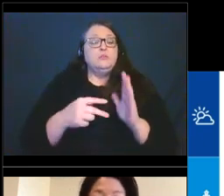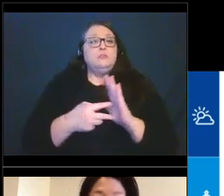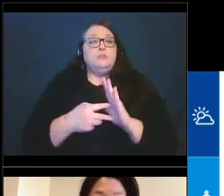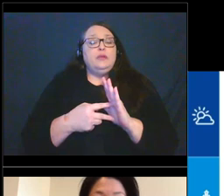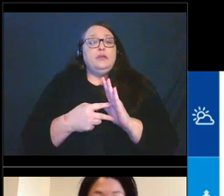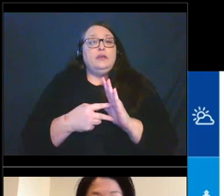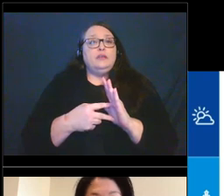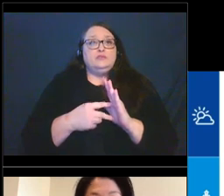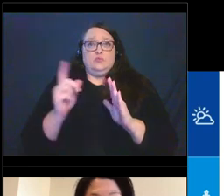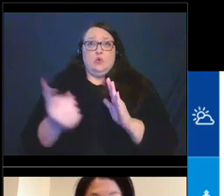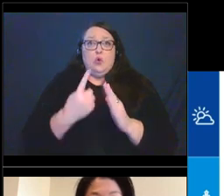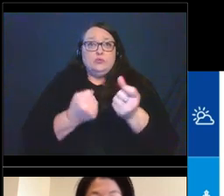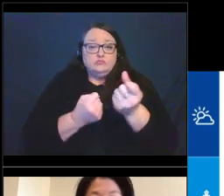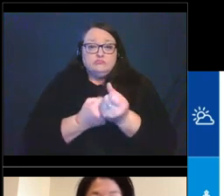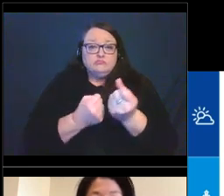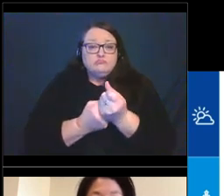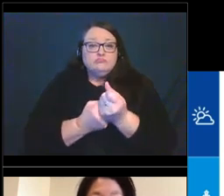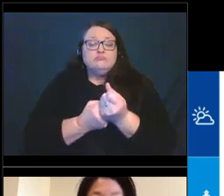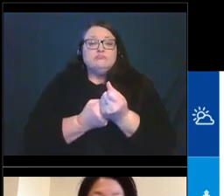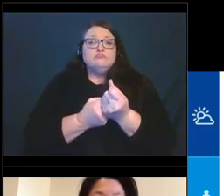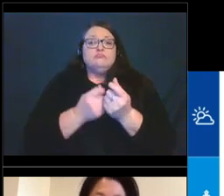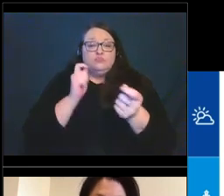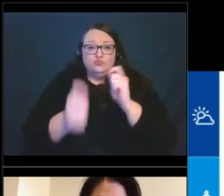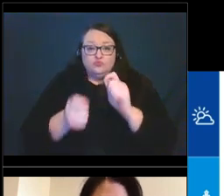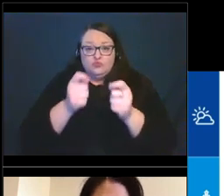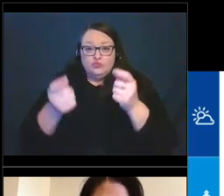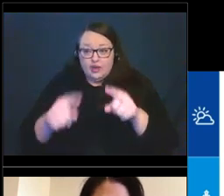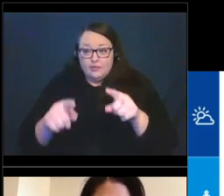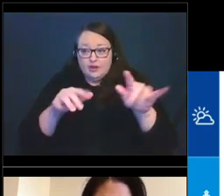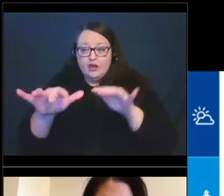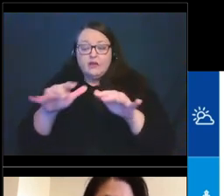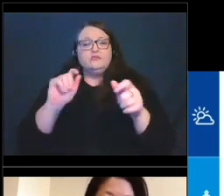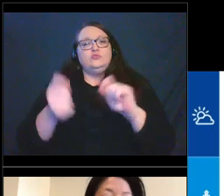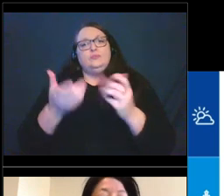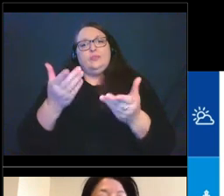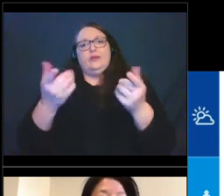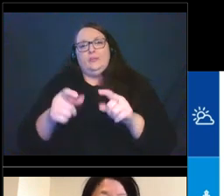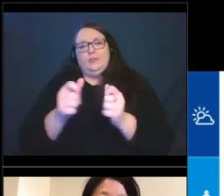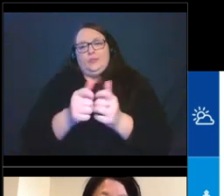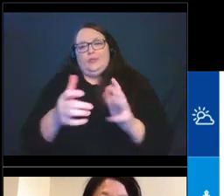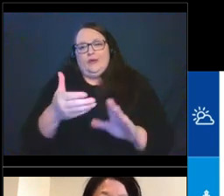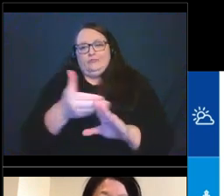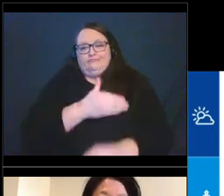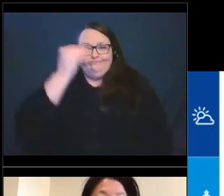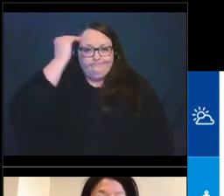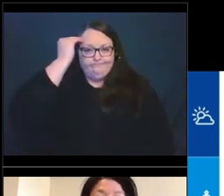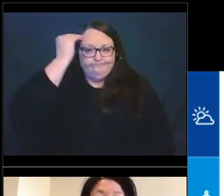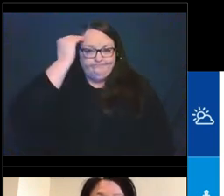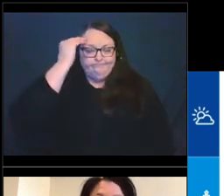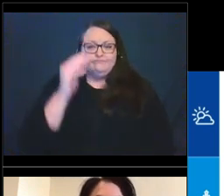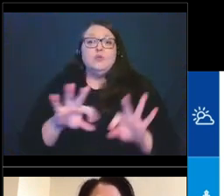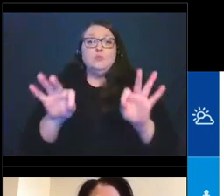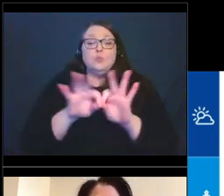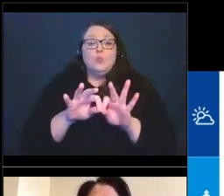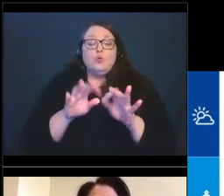24/7 and changes may occur without advance notice. It’s important to mention some of the basic tenets